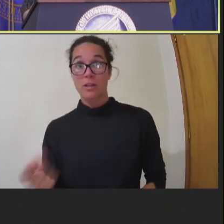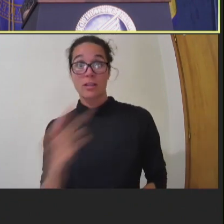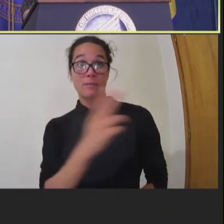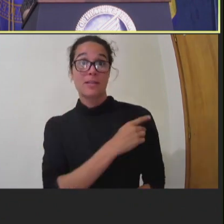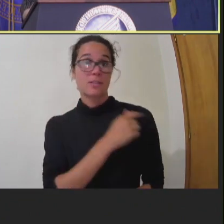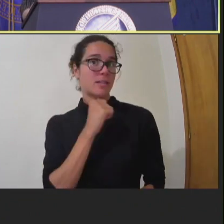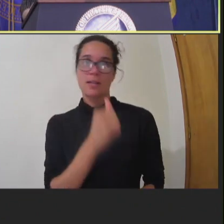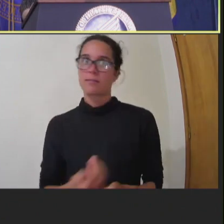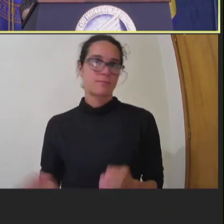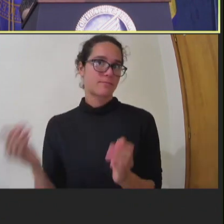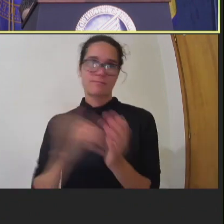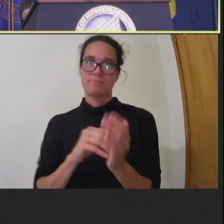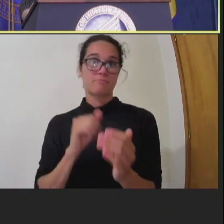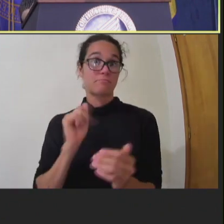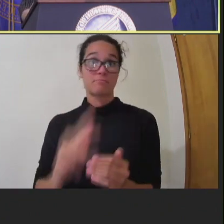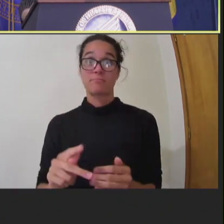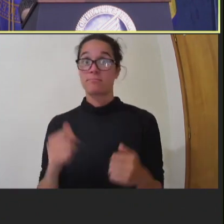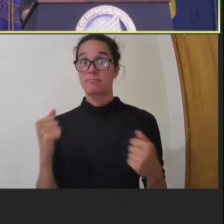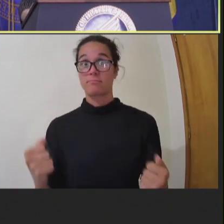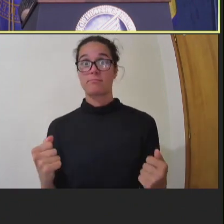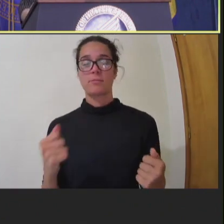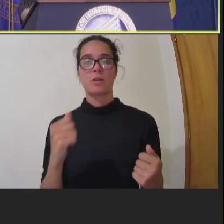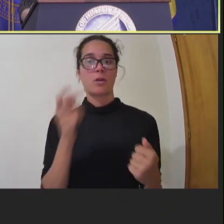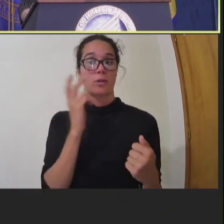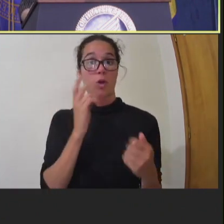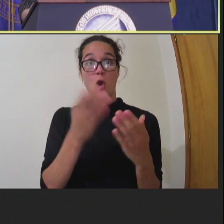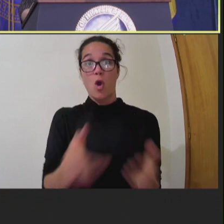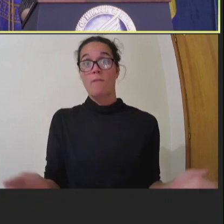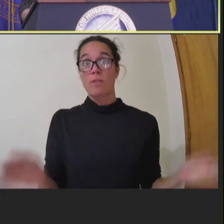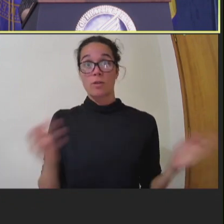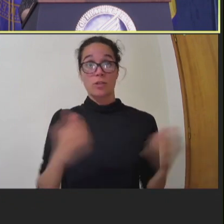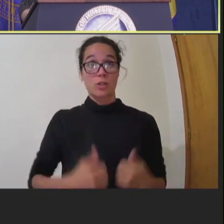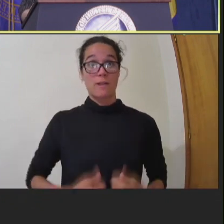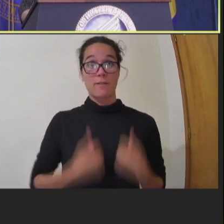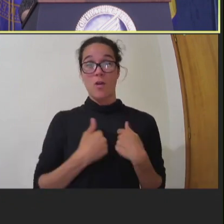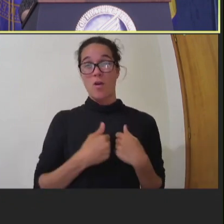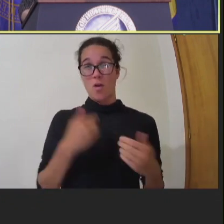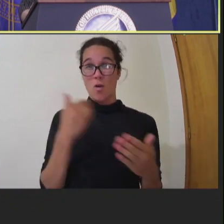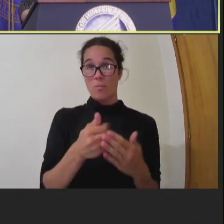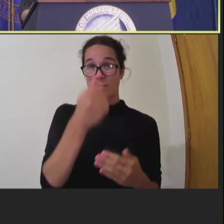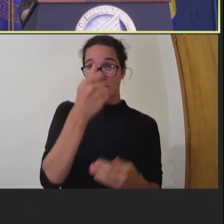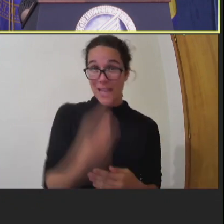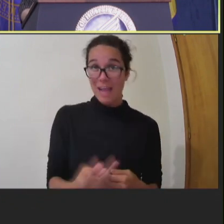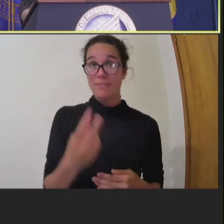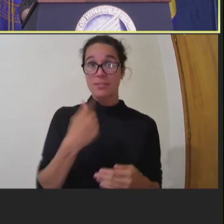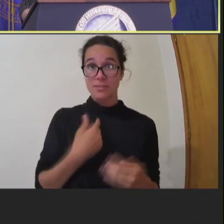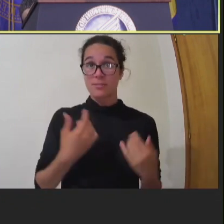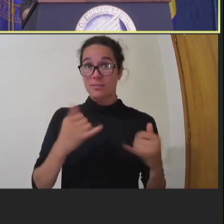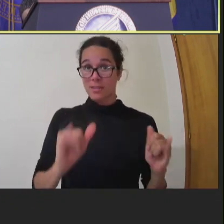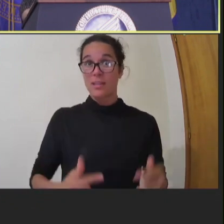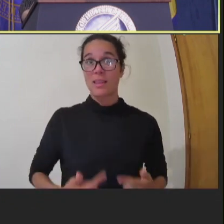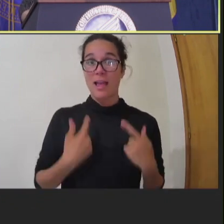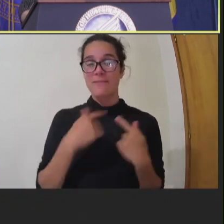we look at overall survival, almost half of these patients are alive eight years after vaccination.